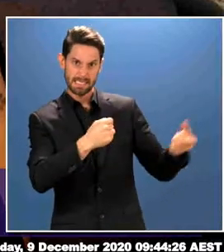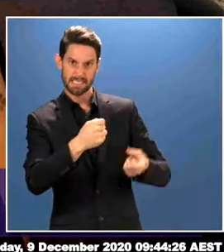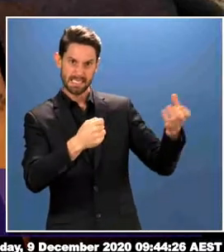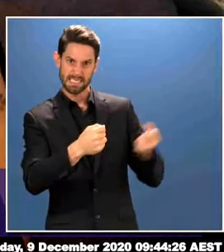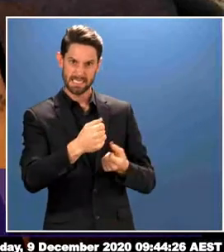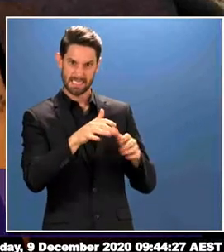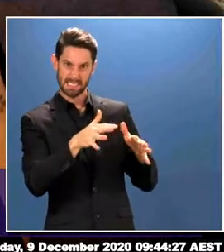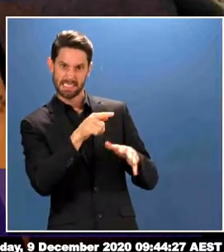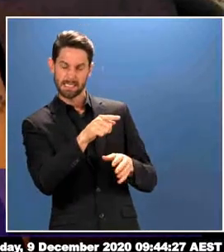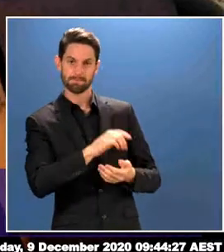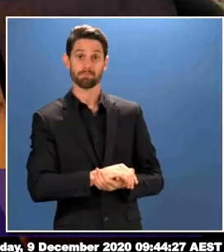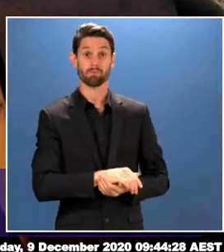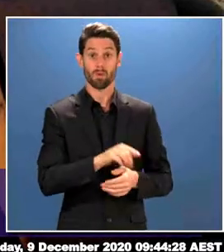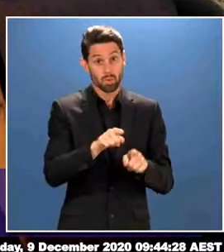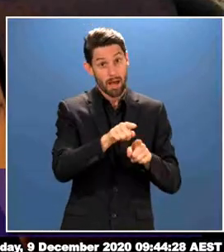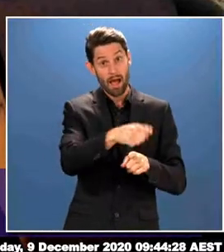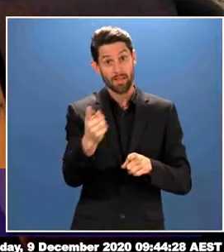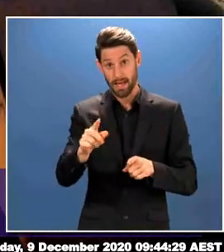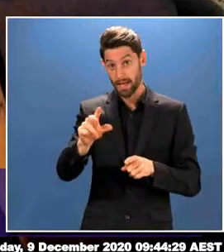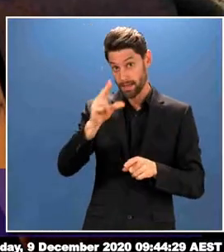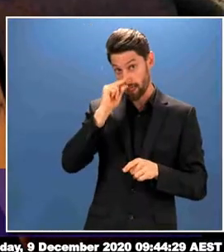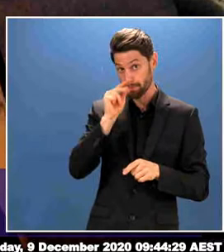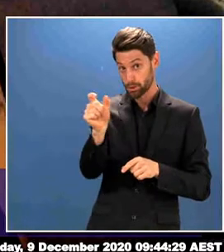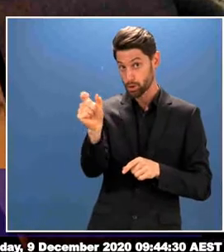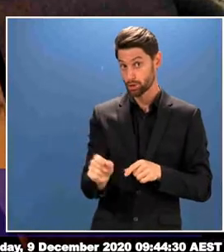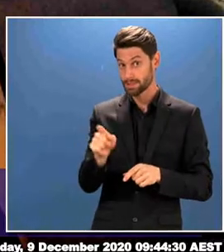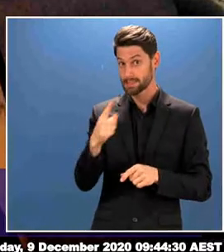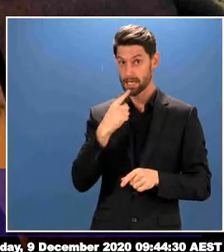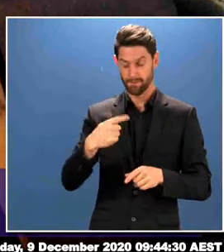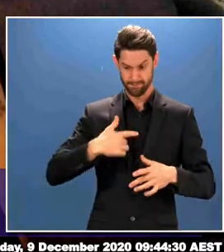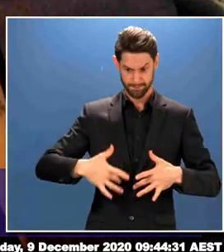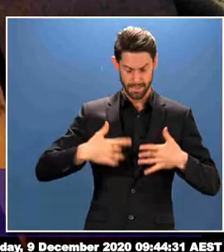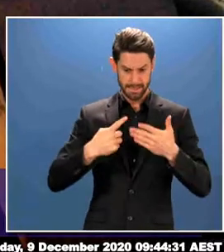Another young person said: "It gives me independence to start my life.